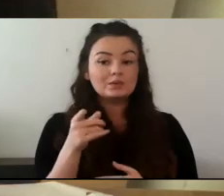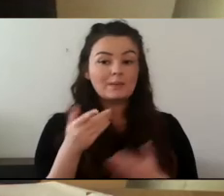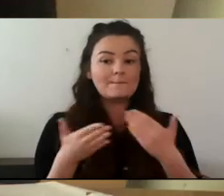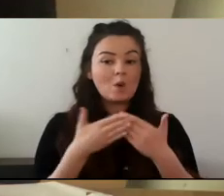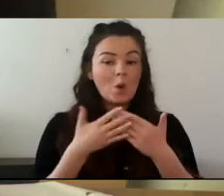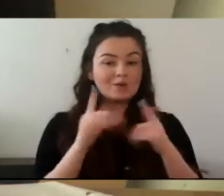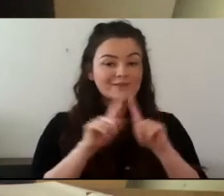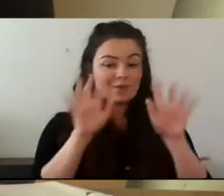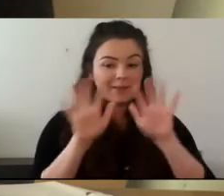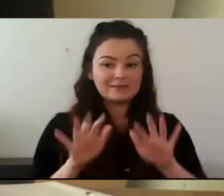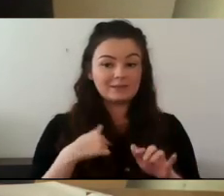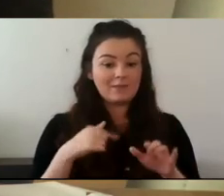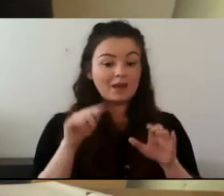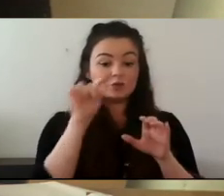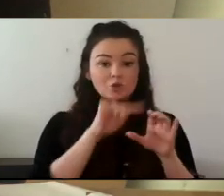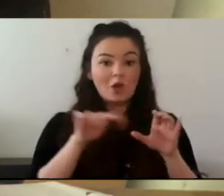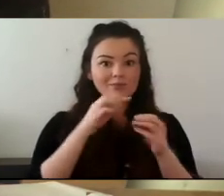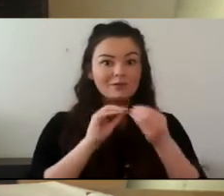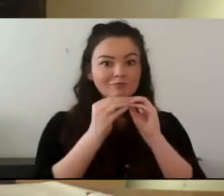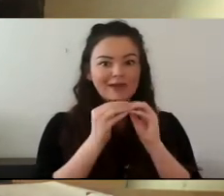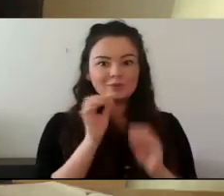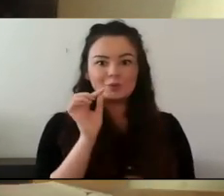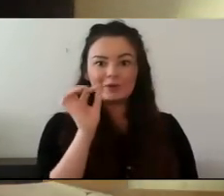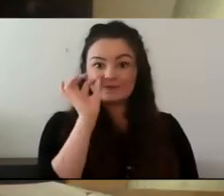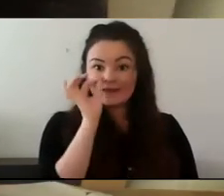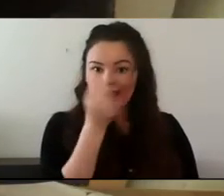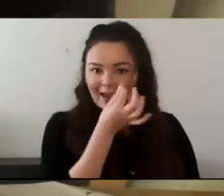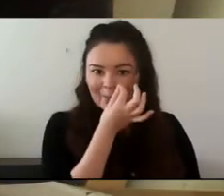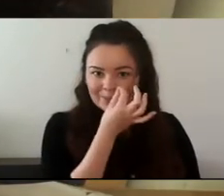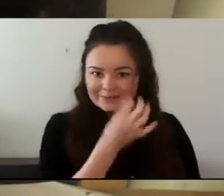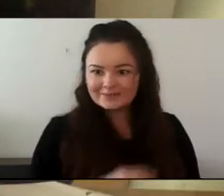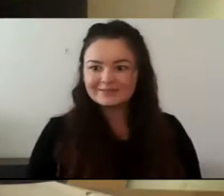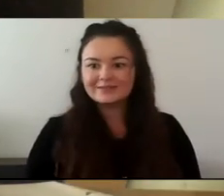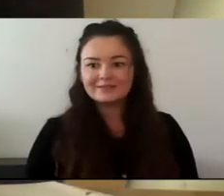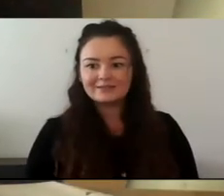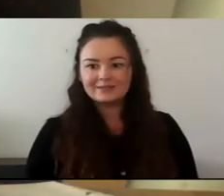I'm going to make my circles into little flowers so I've just dipped one side of my cotton bud in